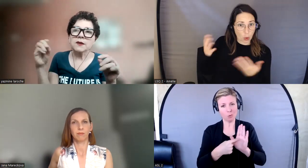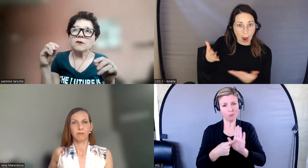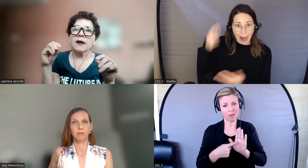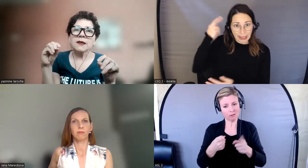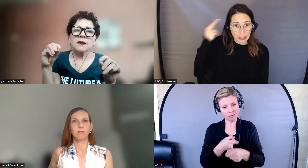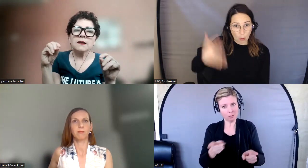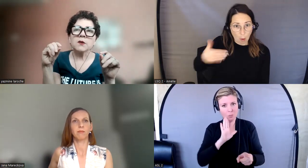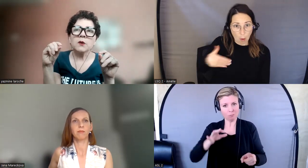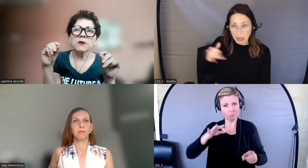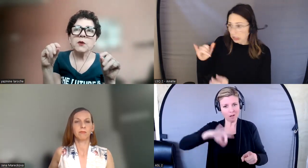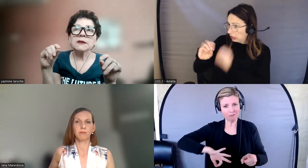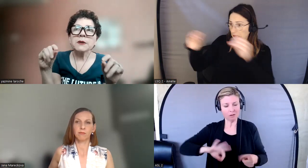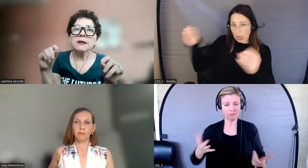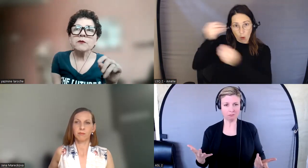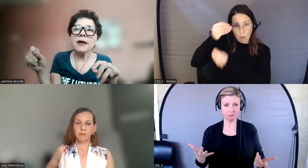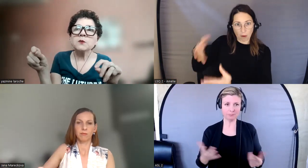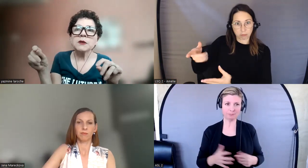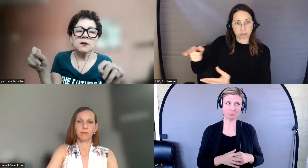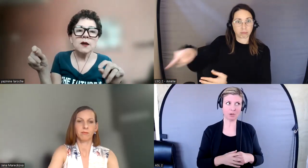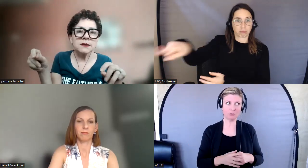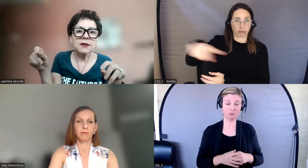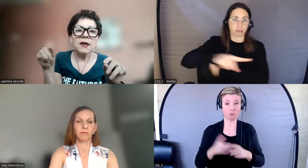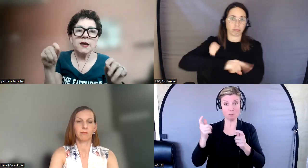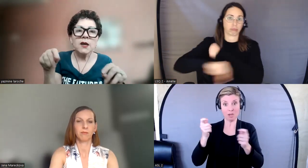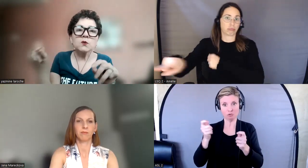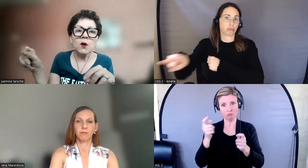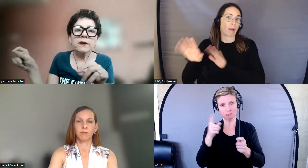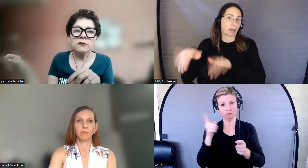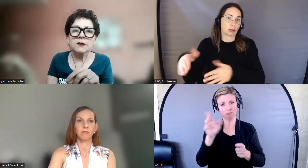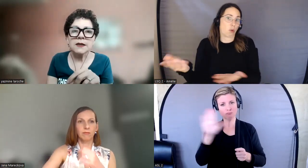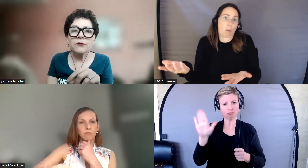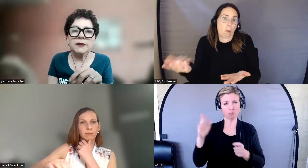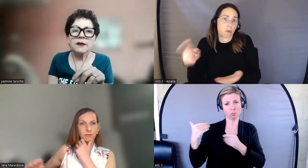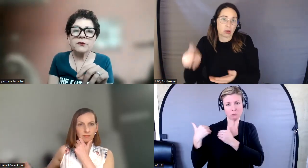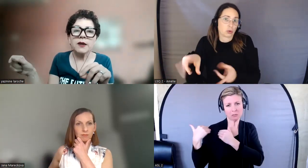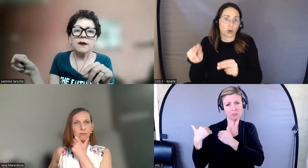so I think so the responsibility of management is not to say here's why you should self-identify